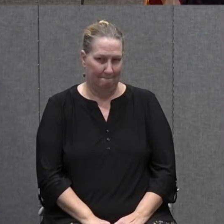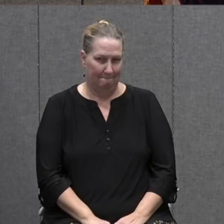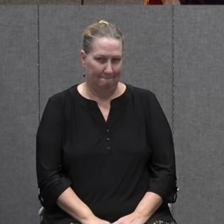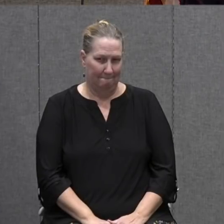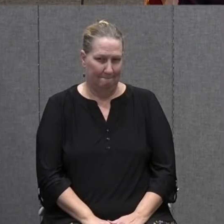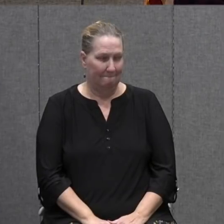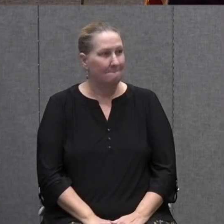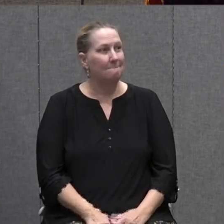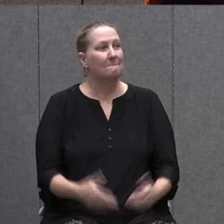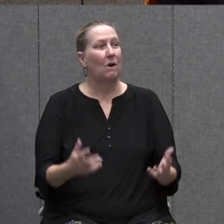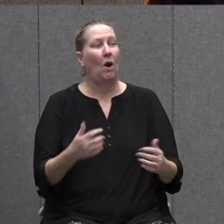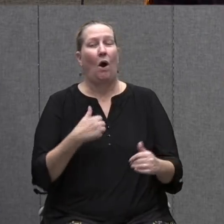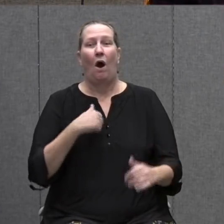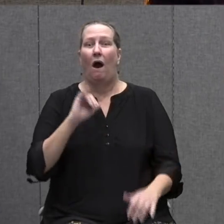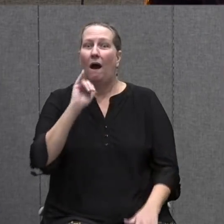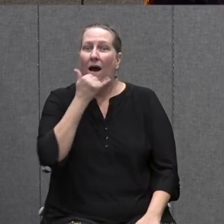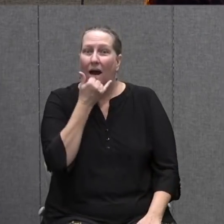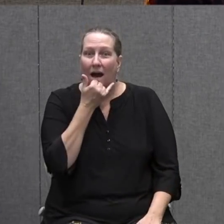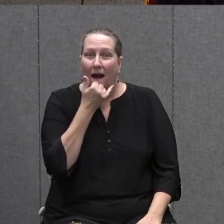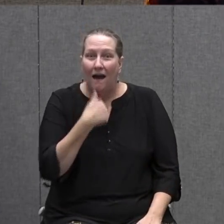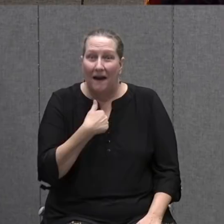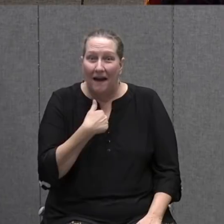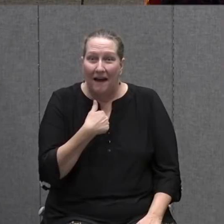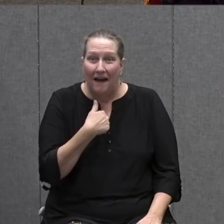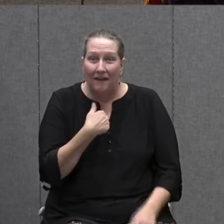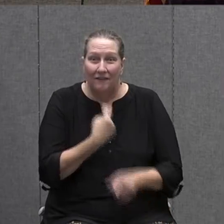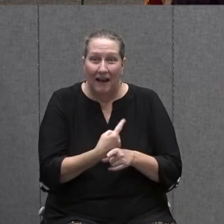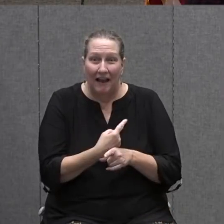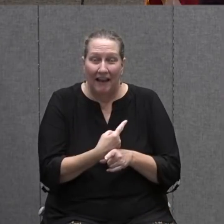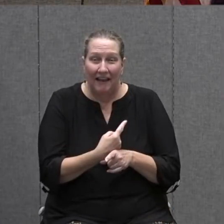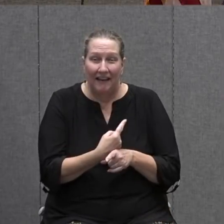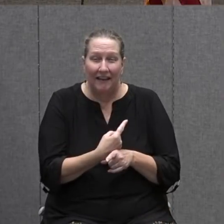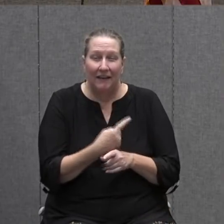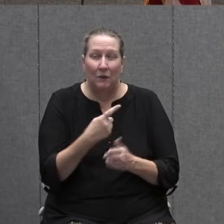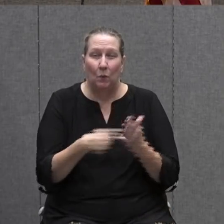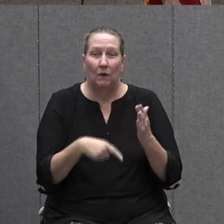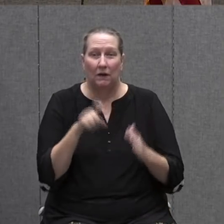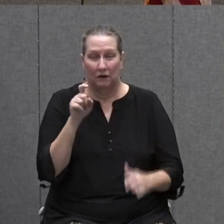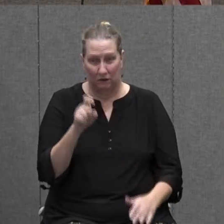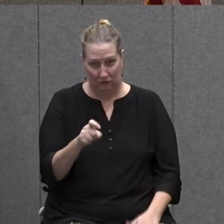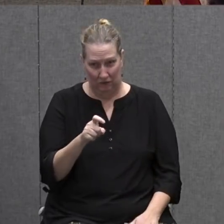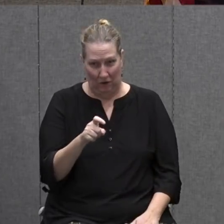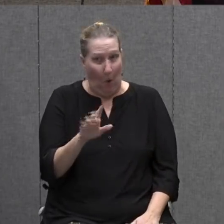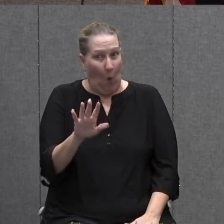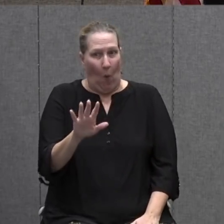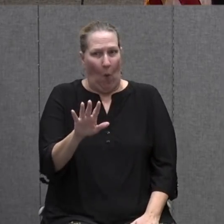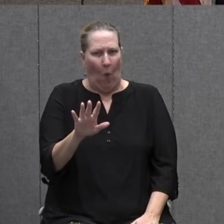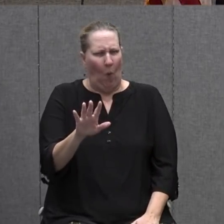Oh, I made a mistake, didn't I? What should my... Uh oh, what did I do wrong here?